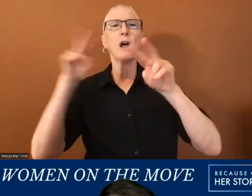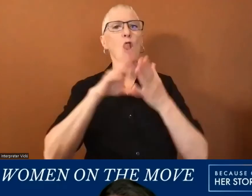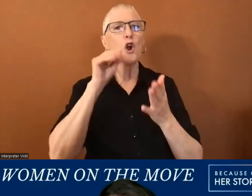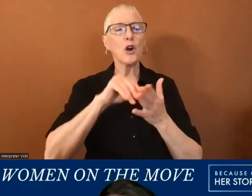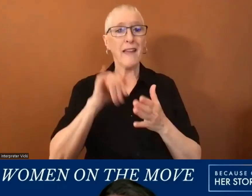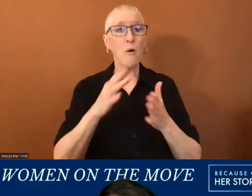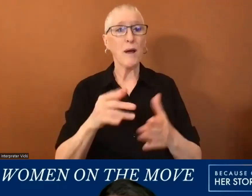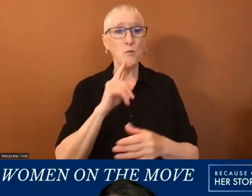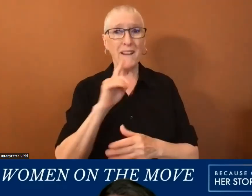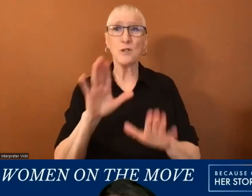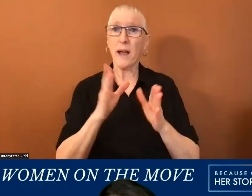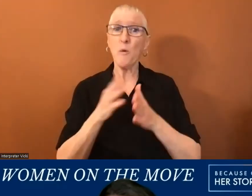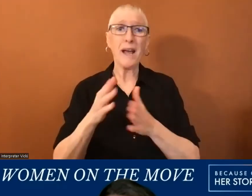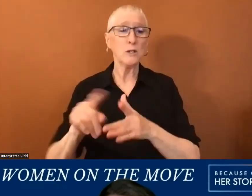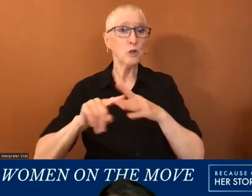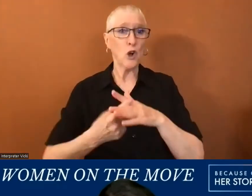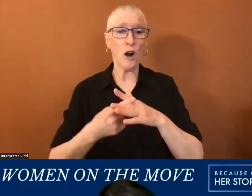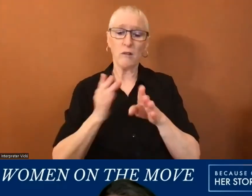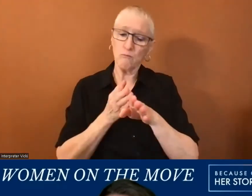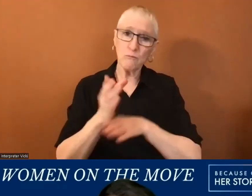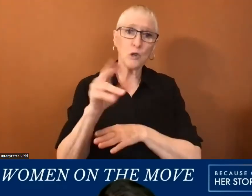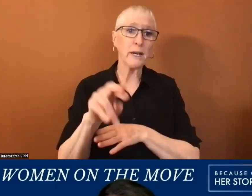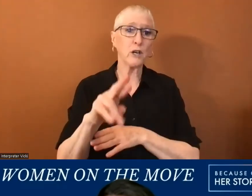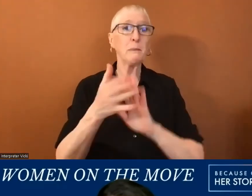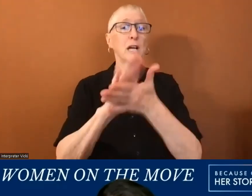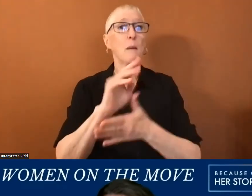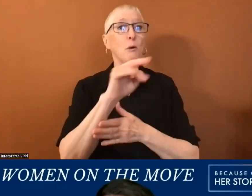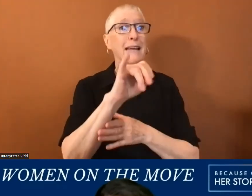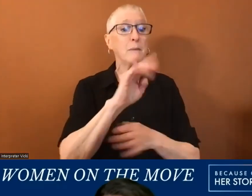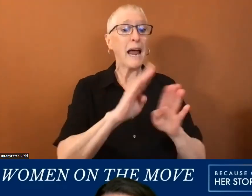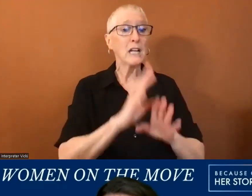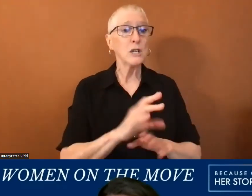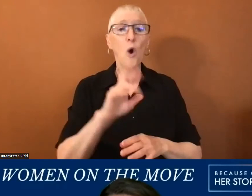ways to get started on a career to be a marine biologist or just an environmental scientist.